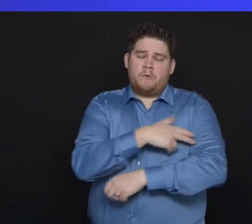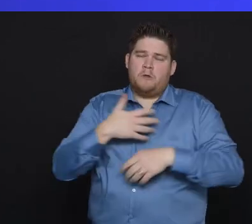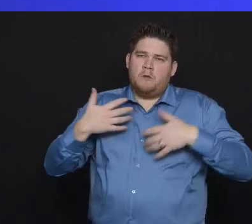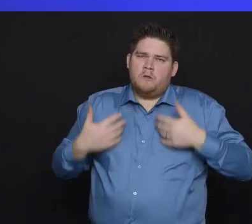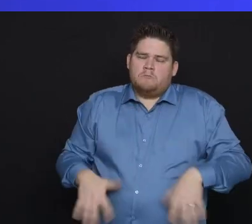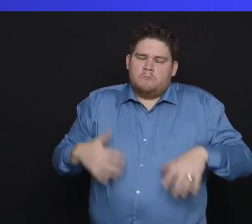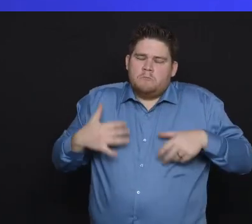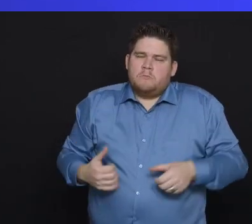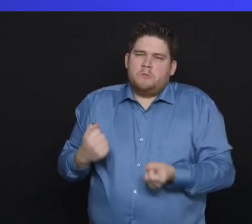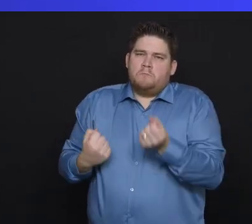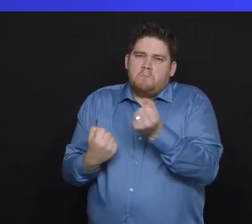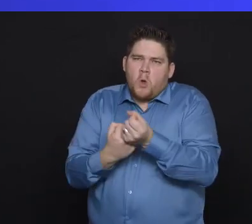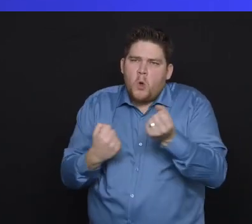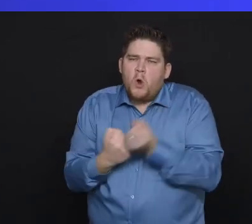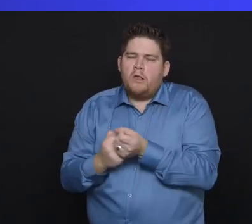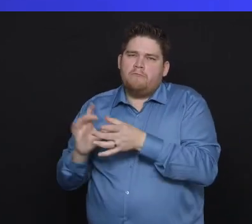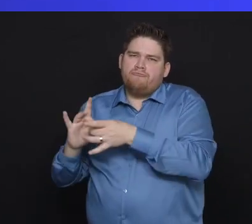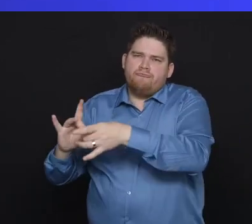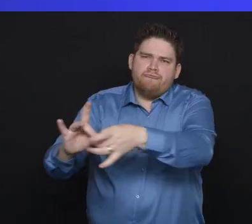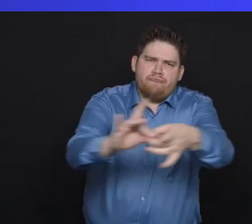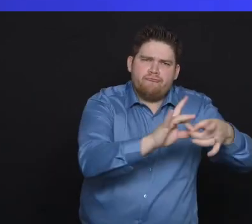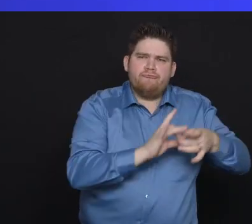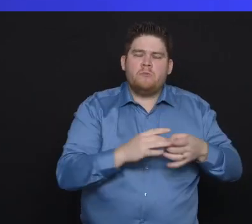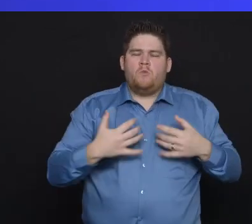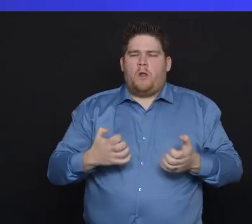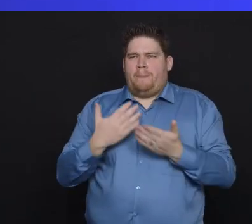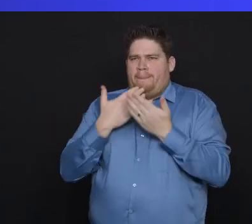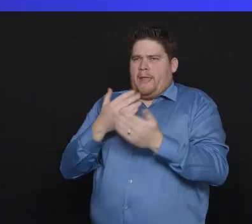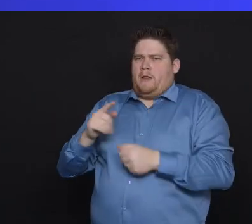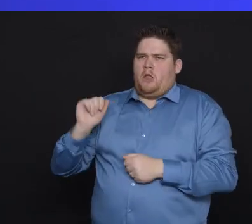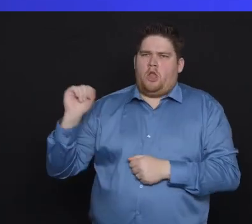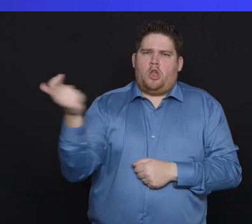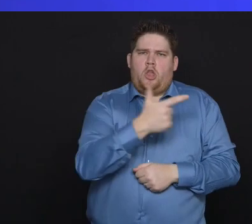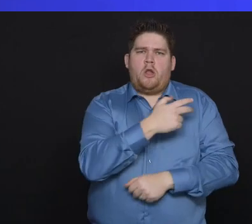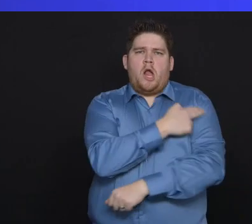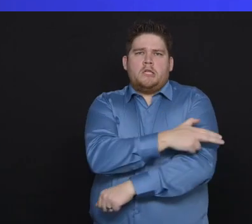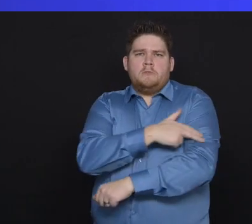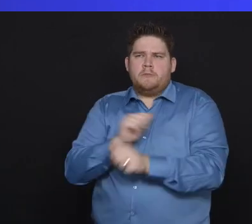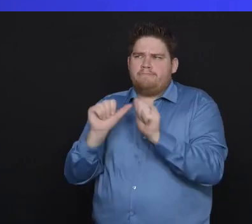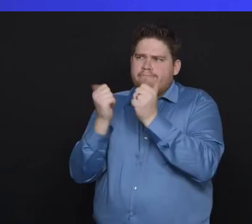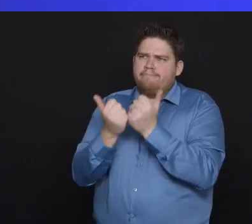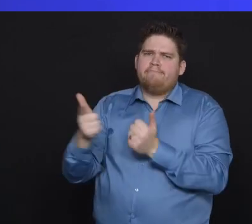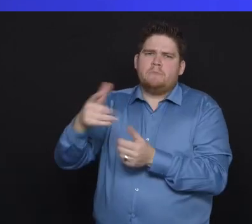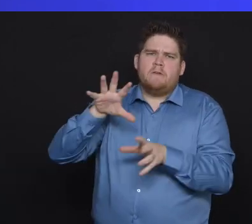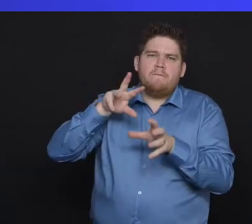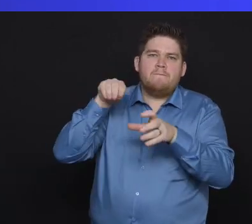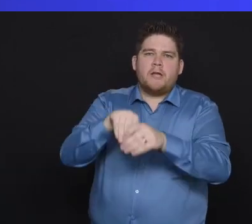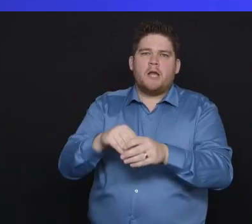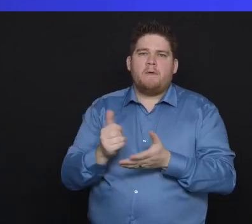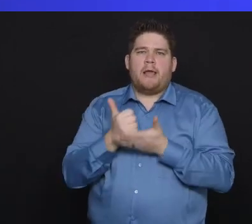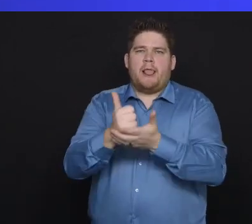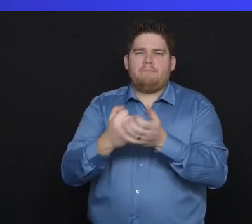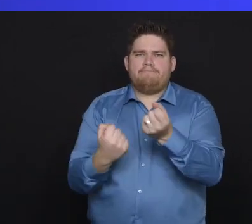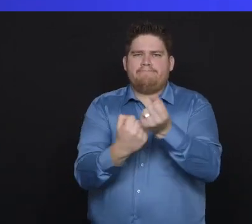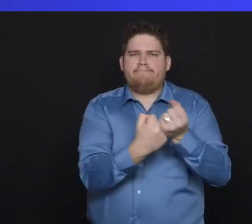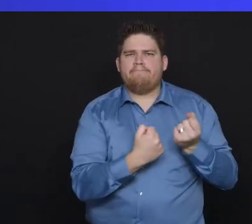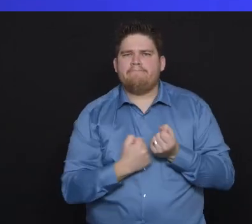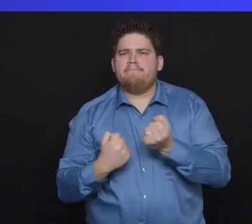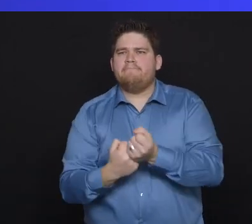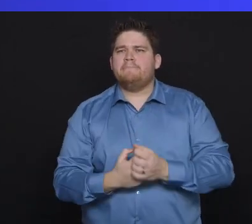You'll be seeing more about specific locations as we go forward and where we're planning, and what that reflects is that we are absolutely